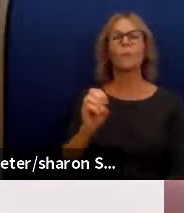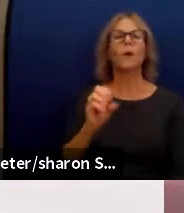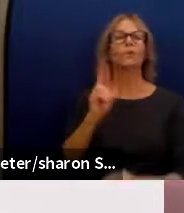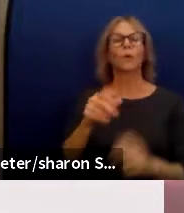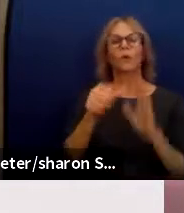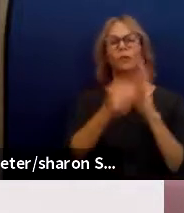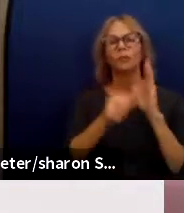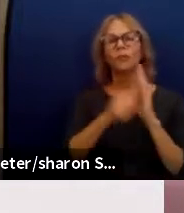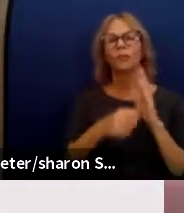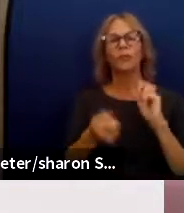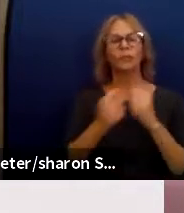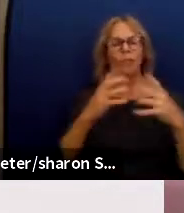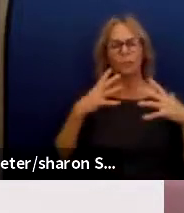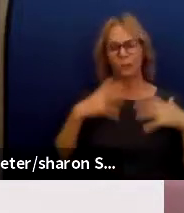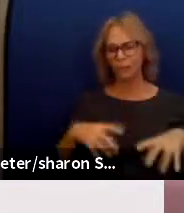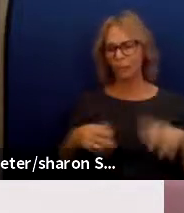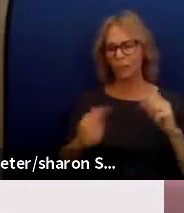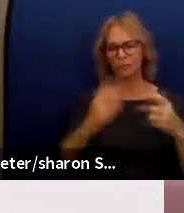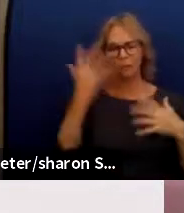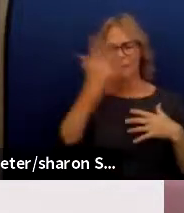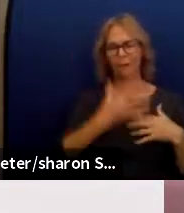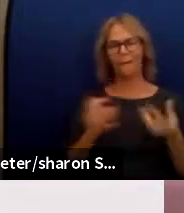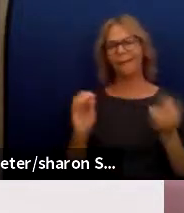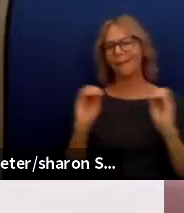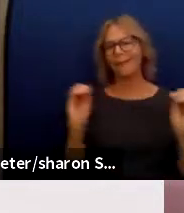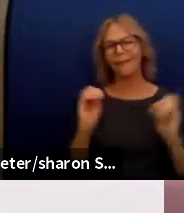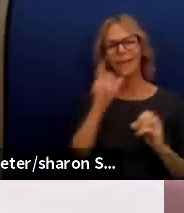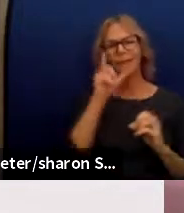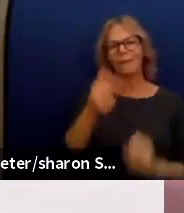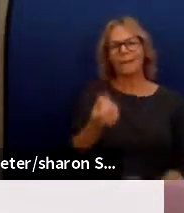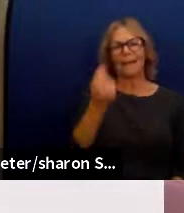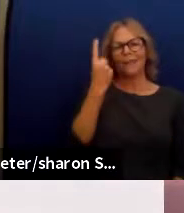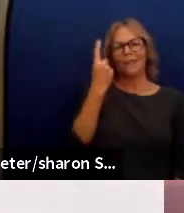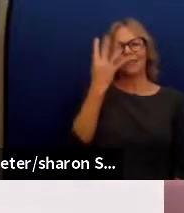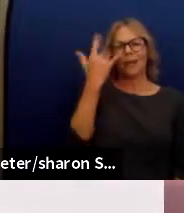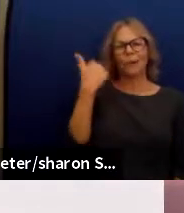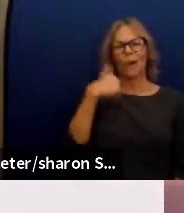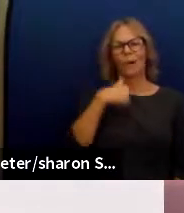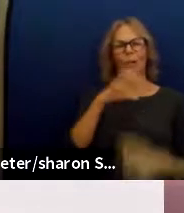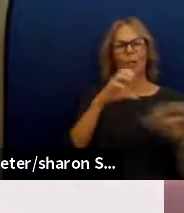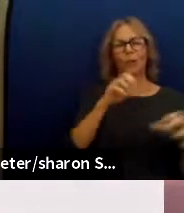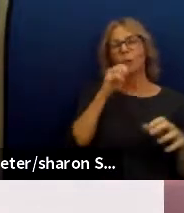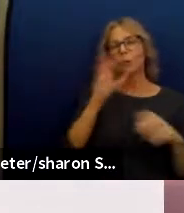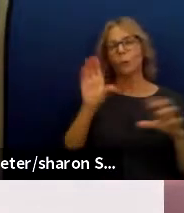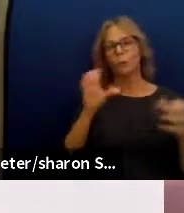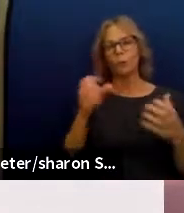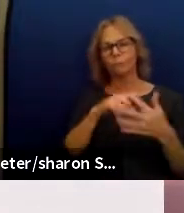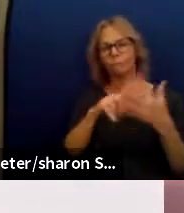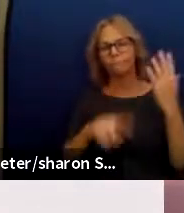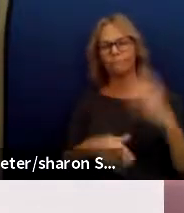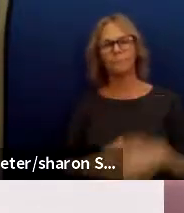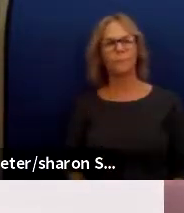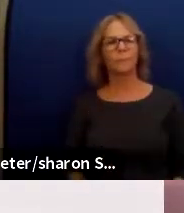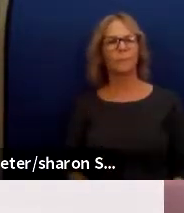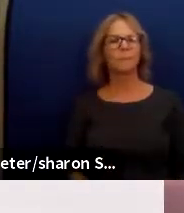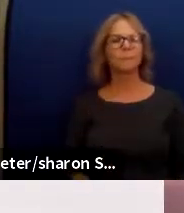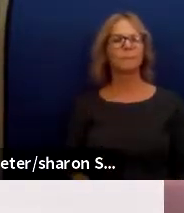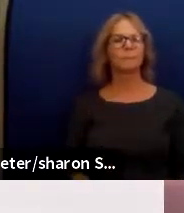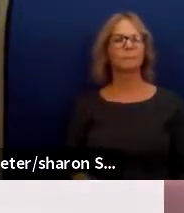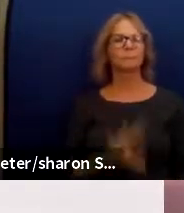clothing or their hair or anything. You know, you don't have to understand why we do or don't do it. Trans people have the legal